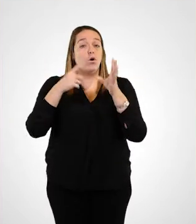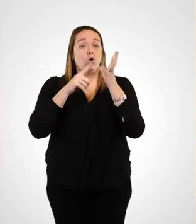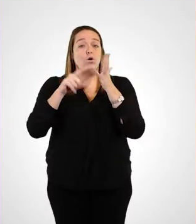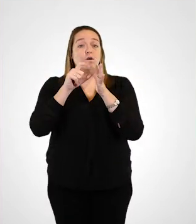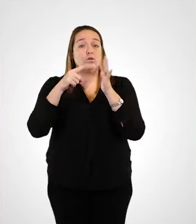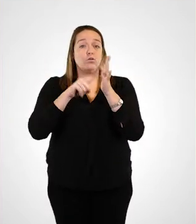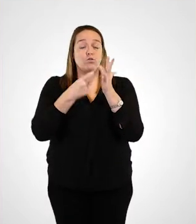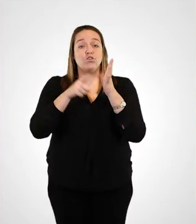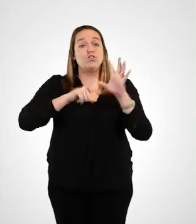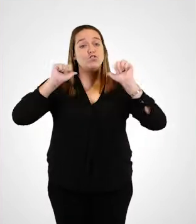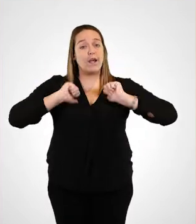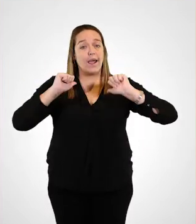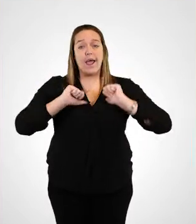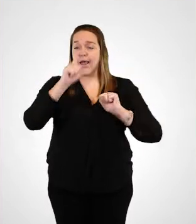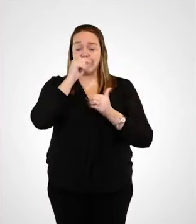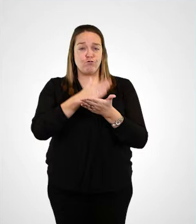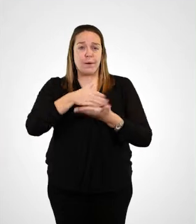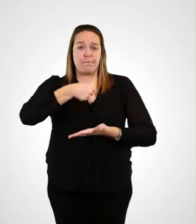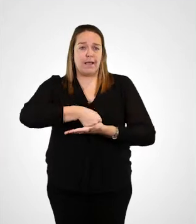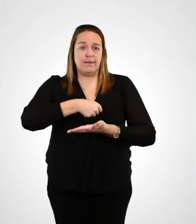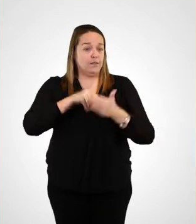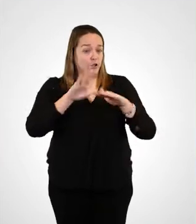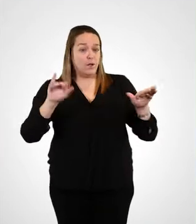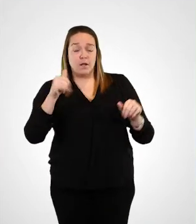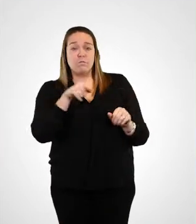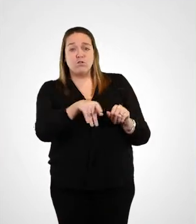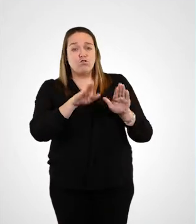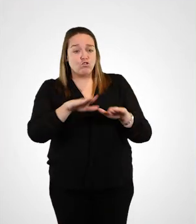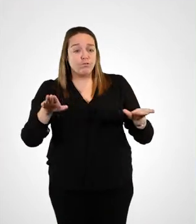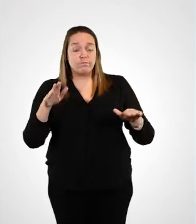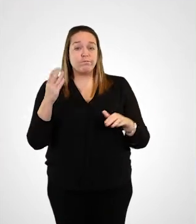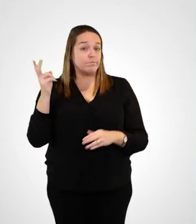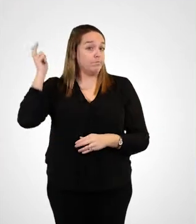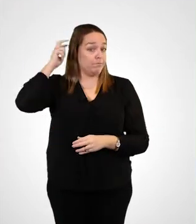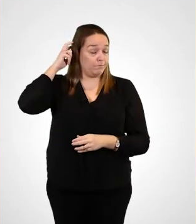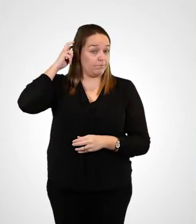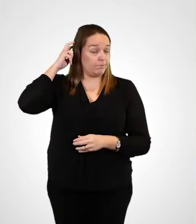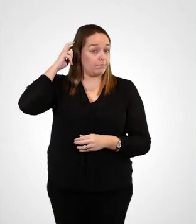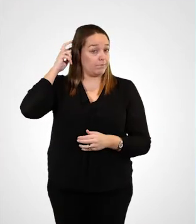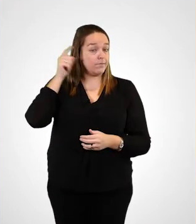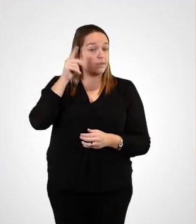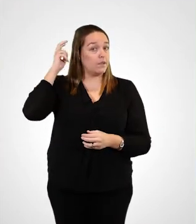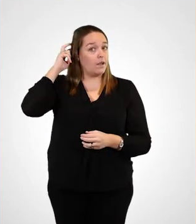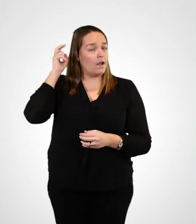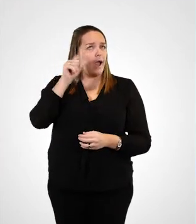in auditory training. It can be as basic for a child who's just got a cochlear implant